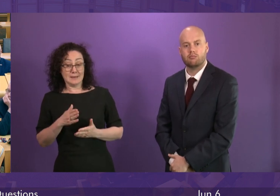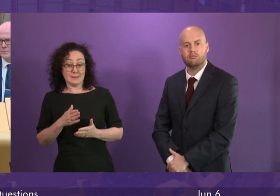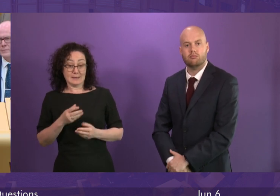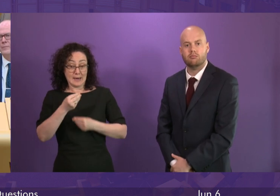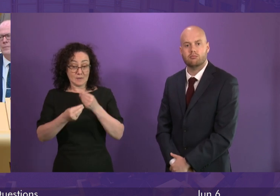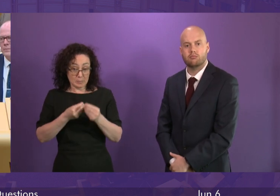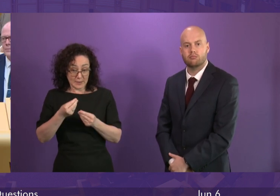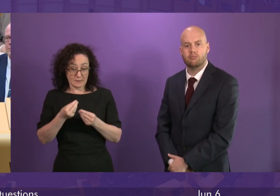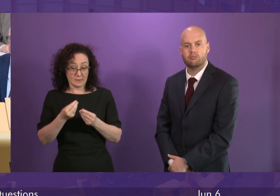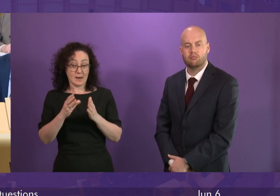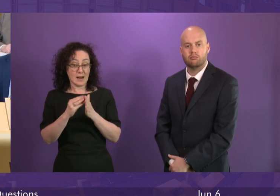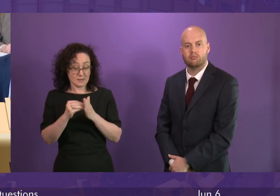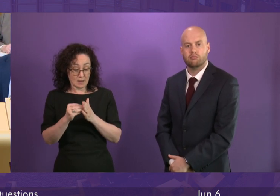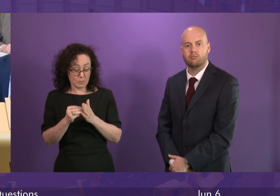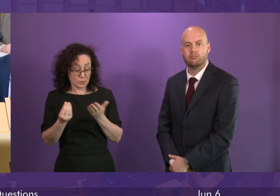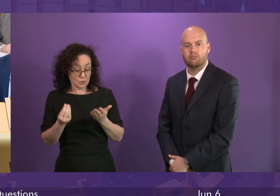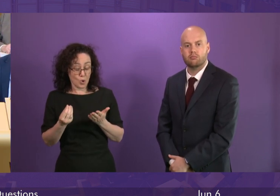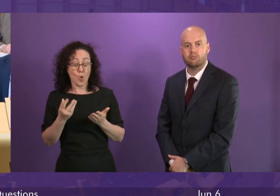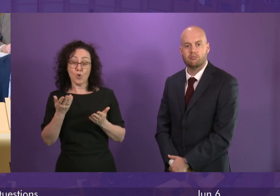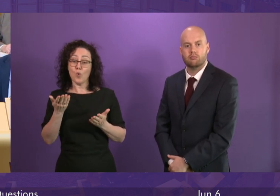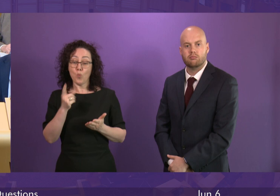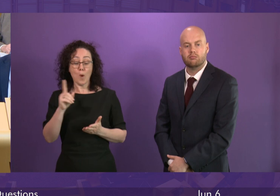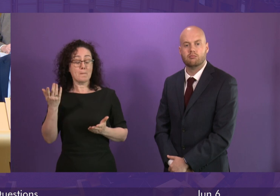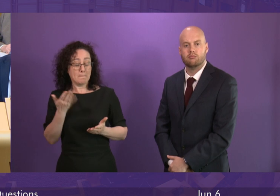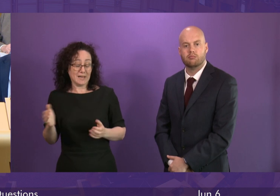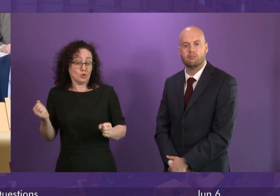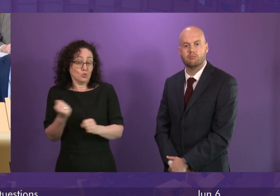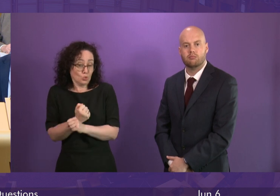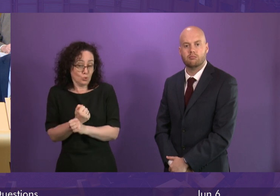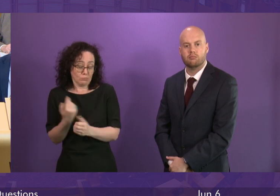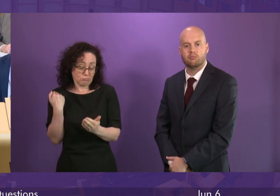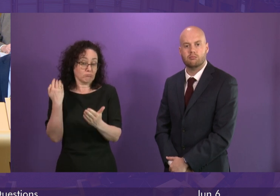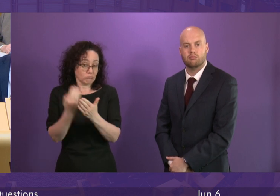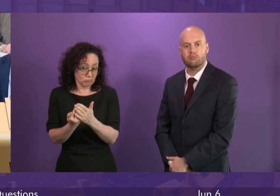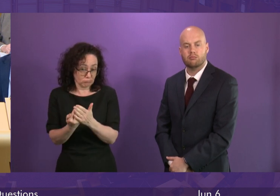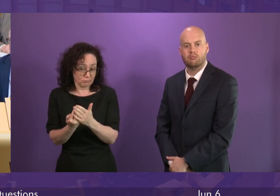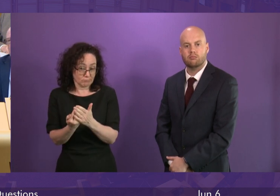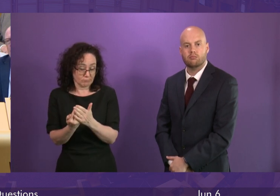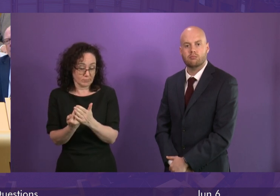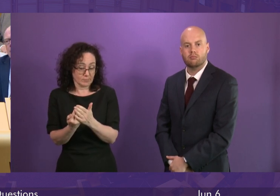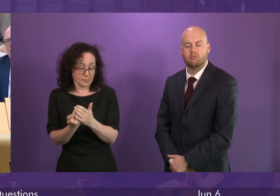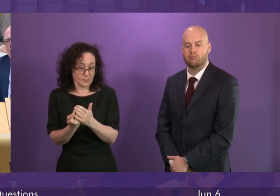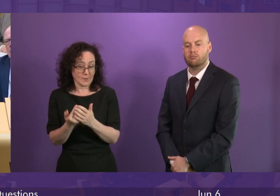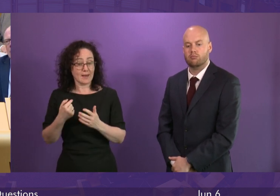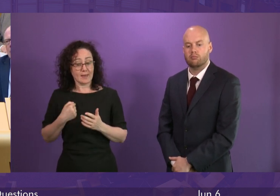we have undertaken deeds to tackle the issue. The Government is taking a whole series of